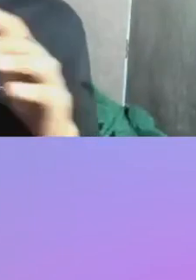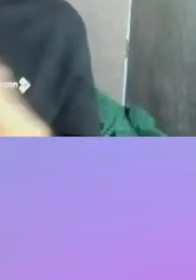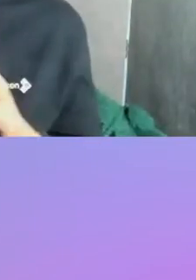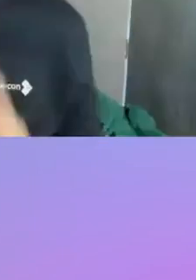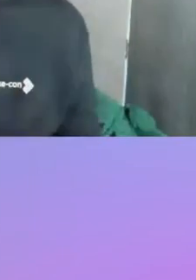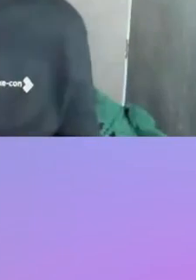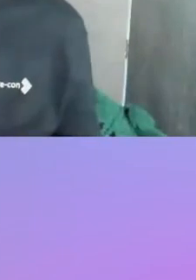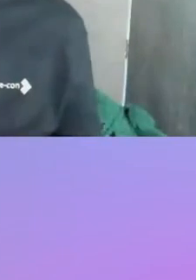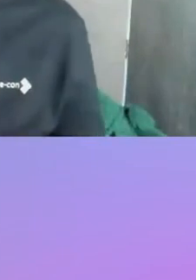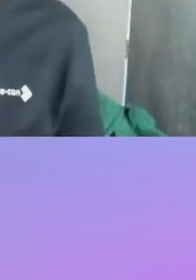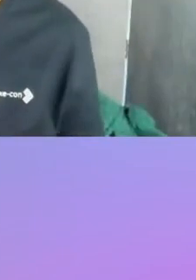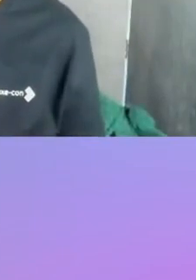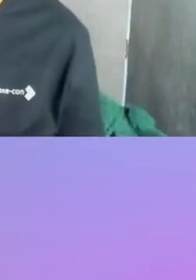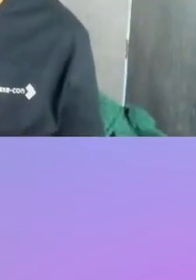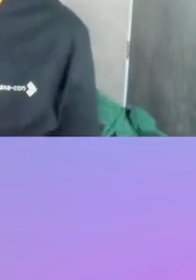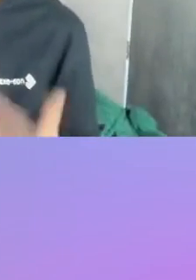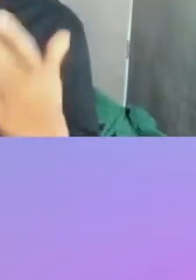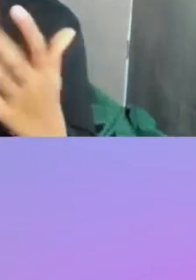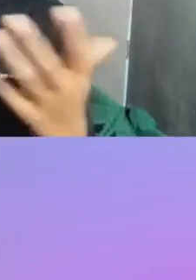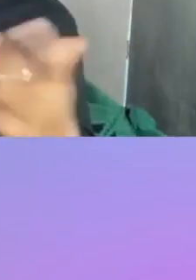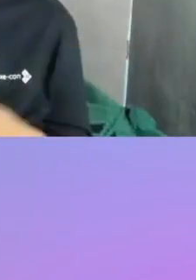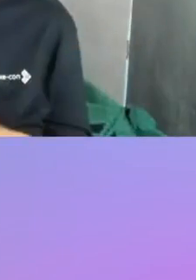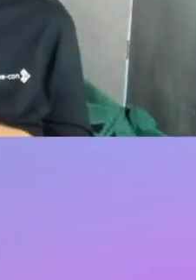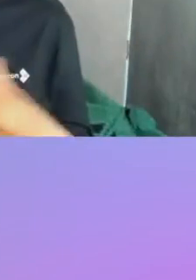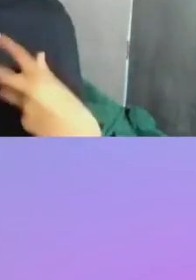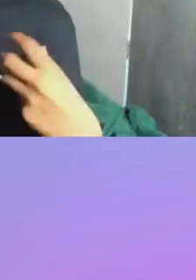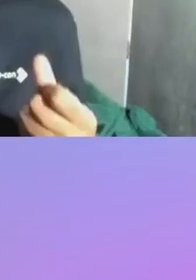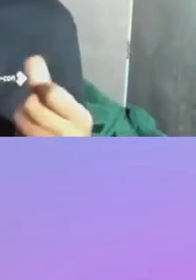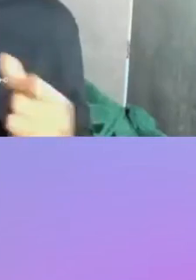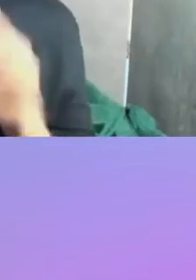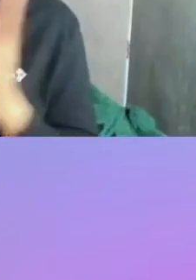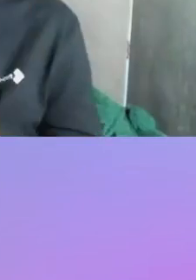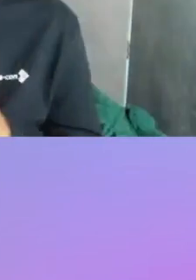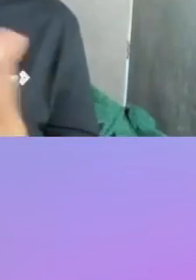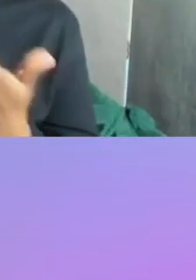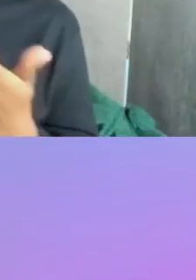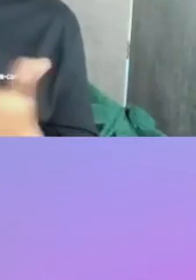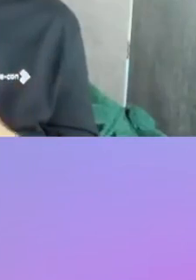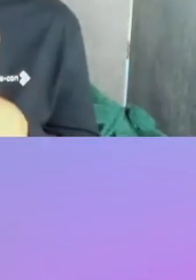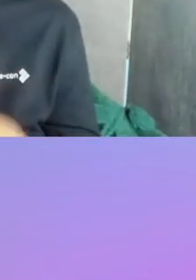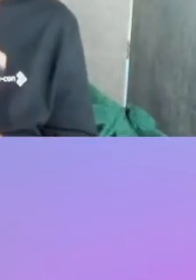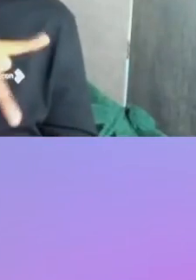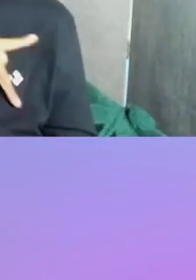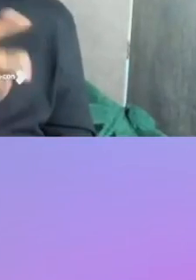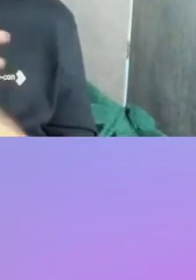consumerism. And last but not least, like I have recommended before, grind culture that talks about --